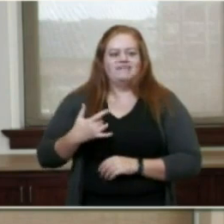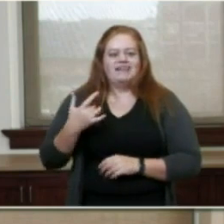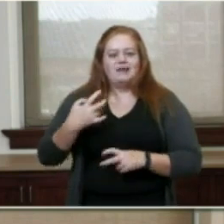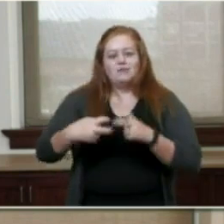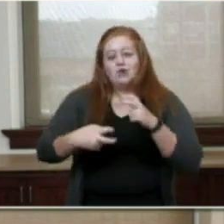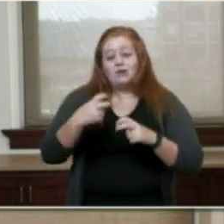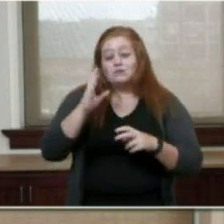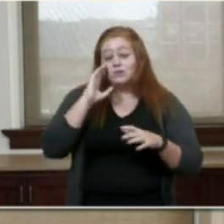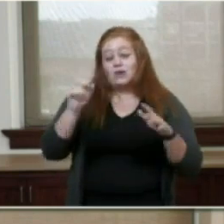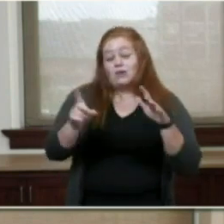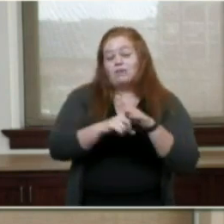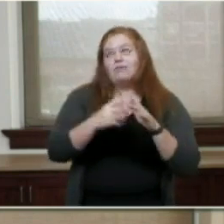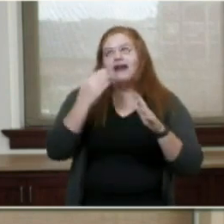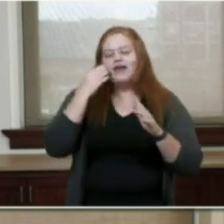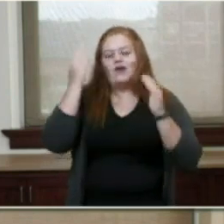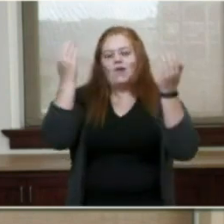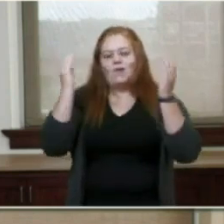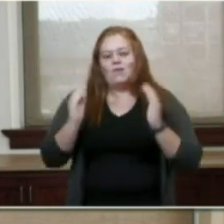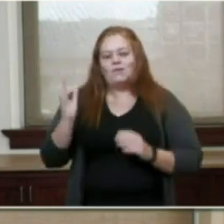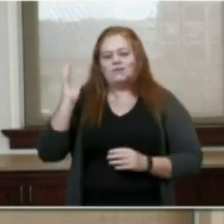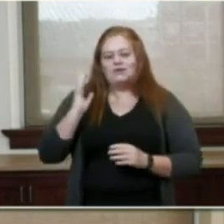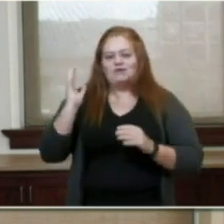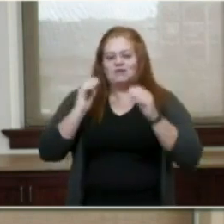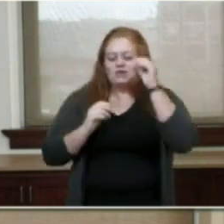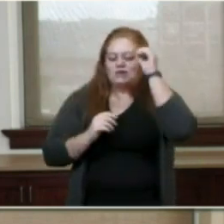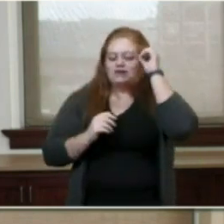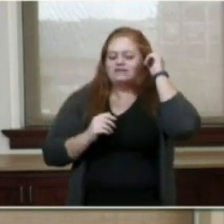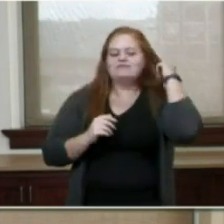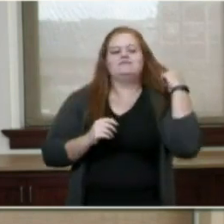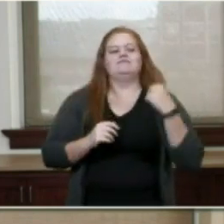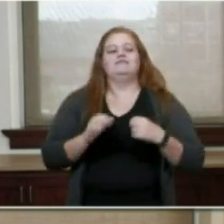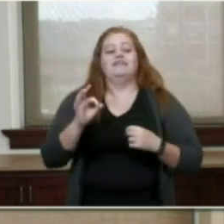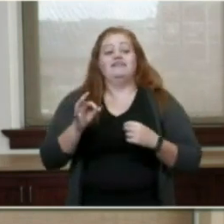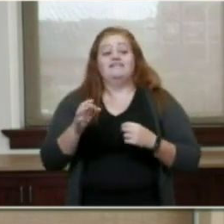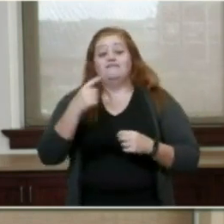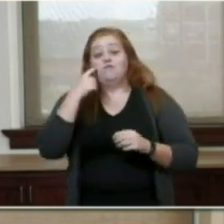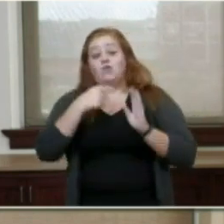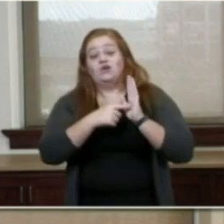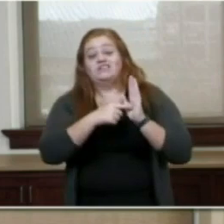this analogy before, but you know, when you're driving with your kids, what do